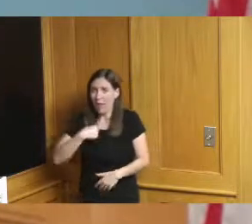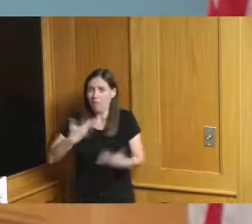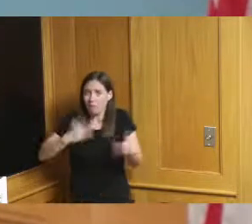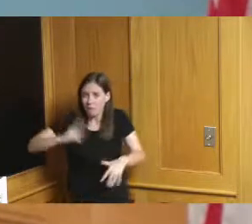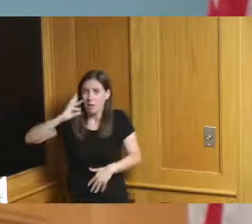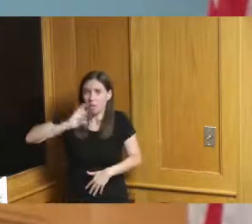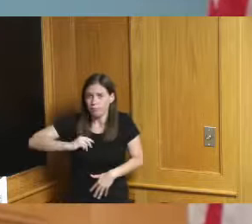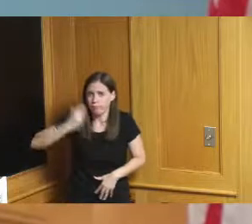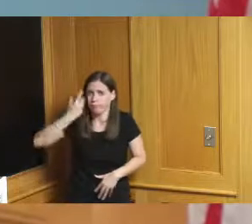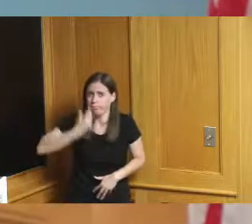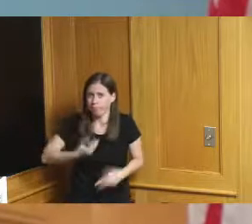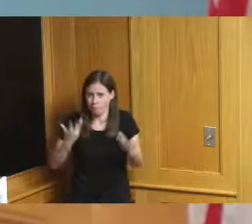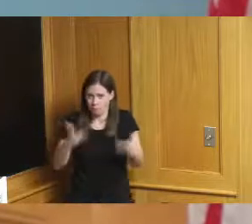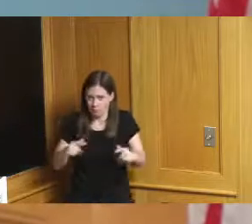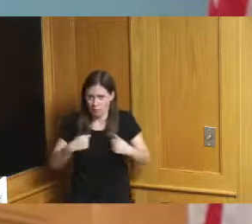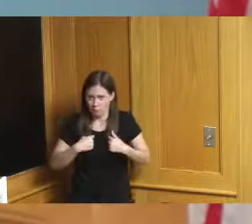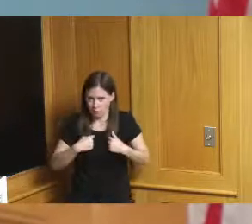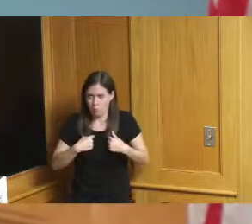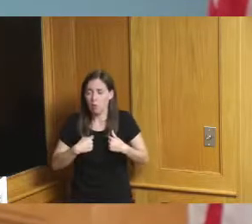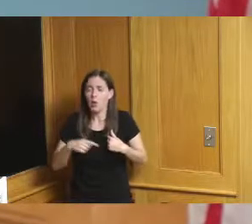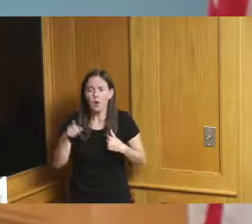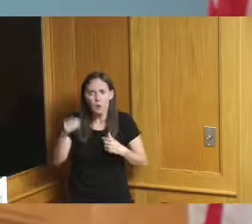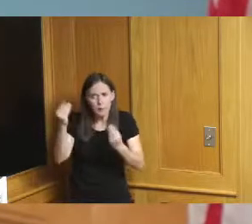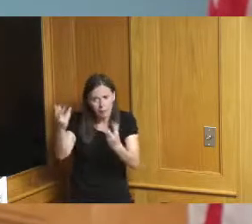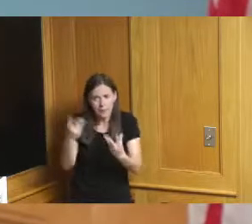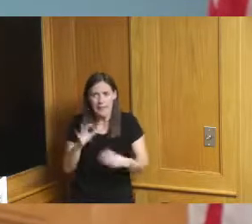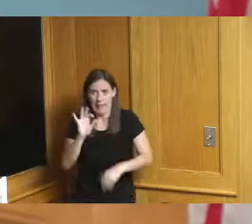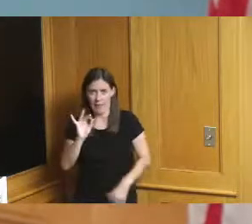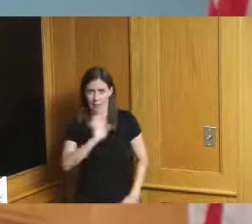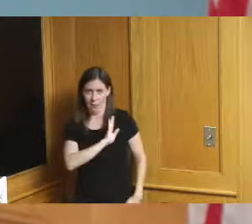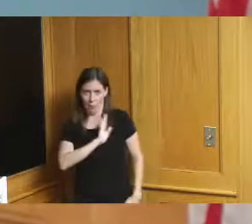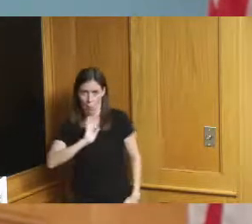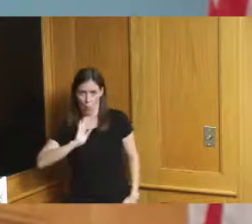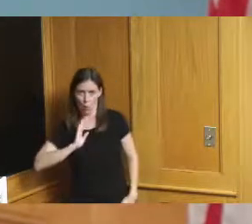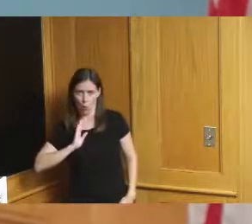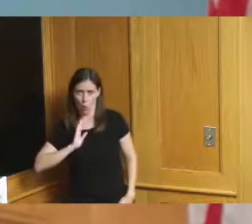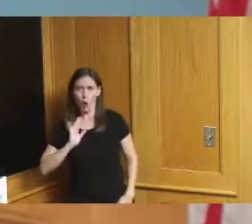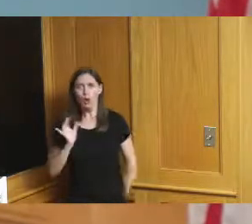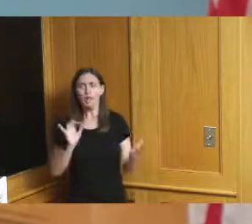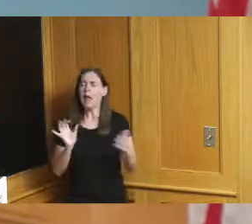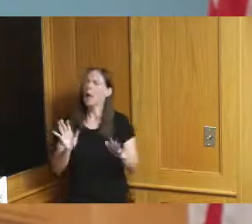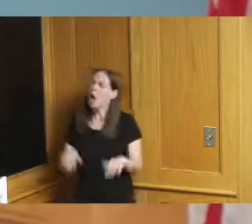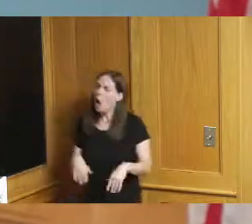you're saying that if this board comes back and says you know what we're seeing these comments